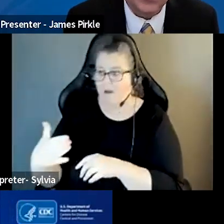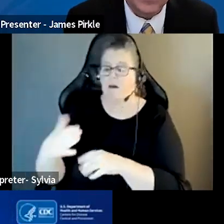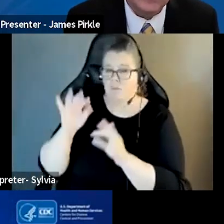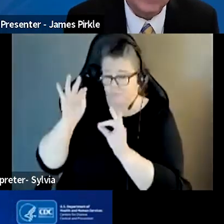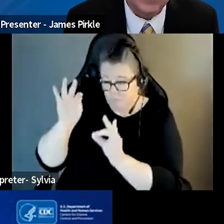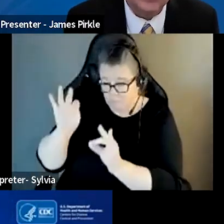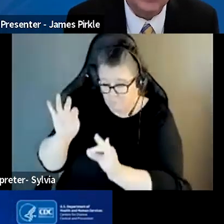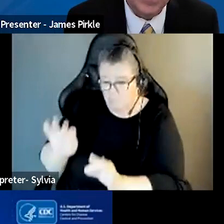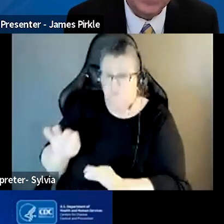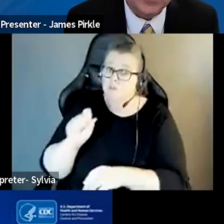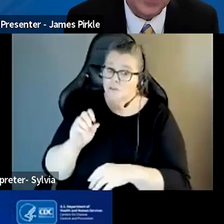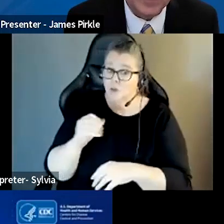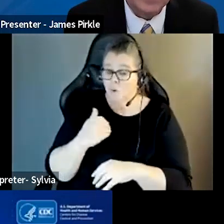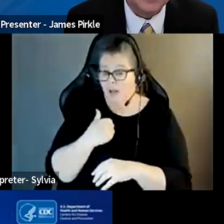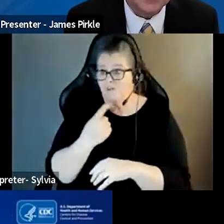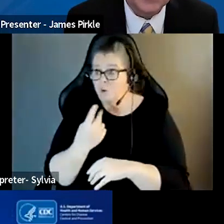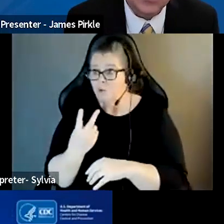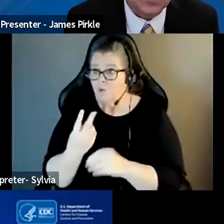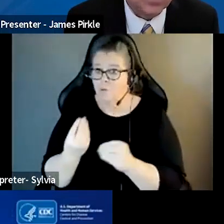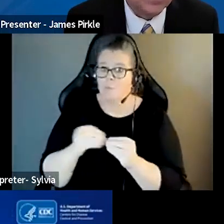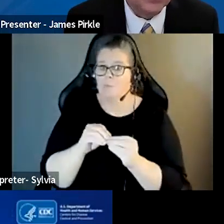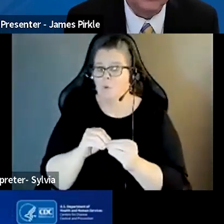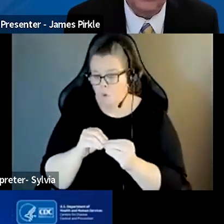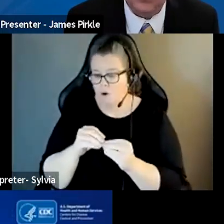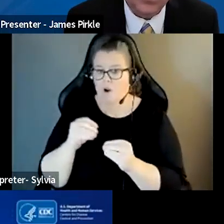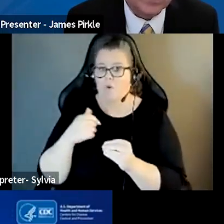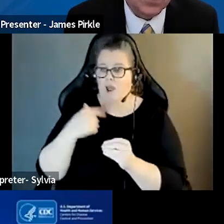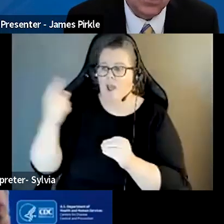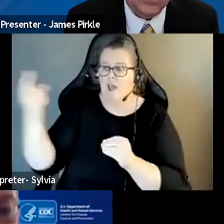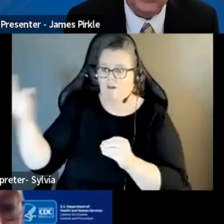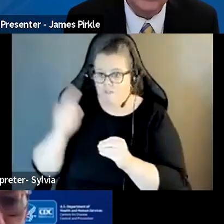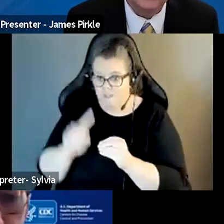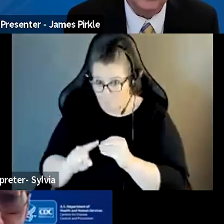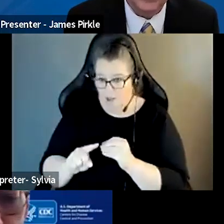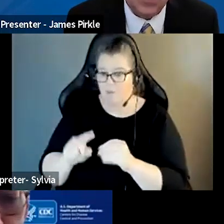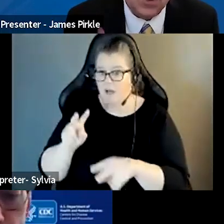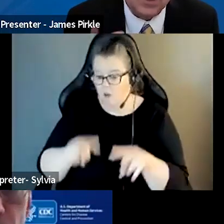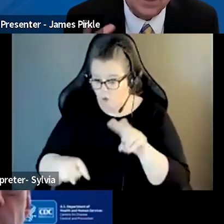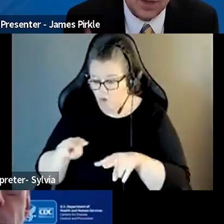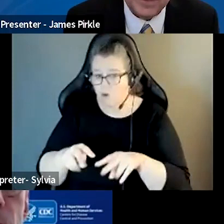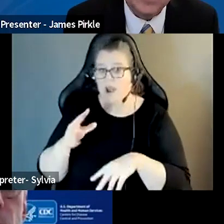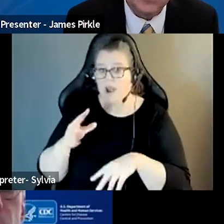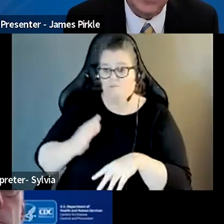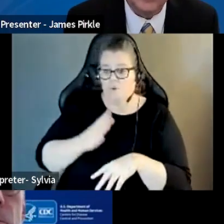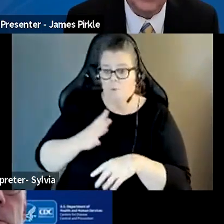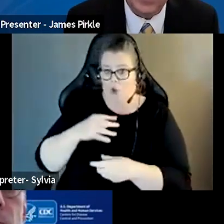So we actually have a couple of layers on that, an external review, formal internal reviews, which literally are coming into the laboratory